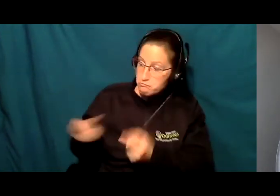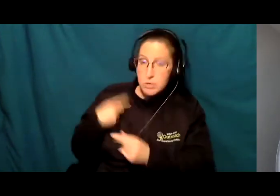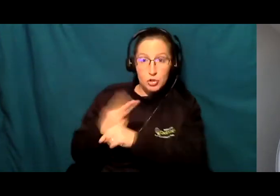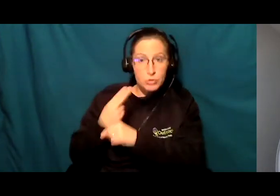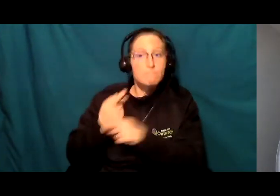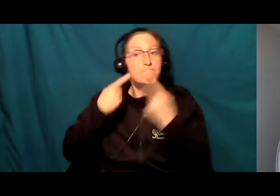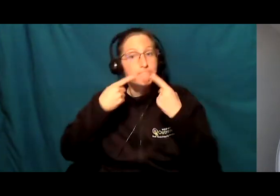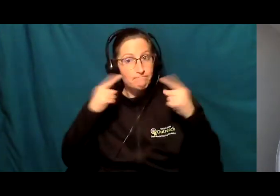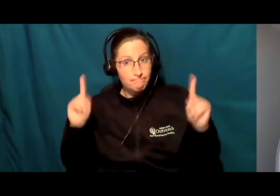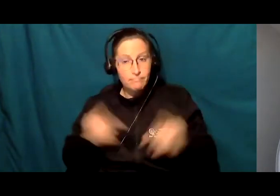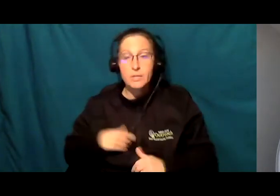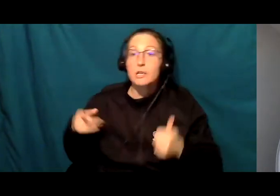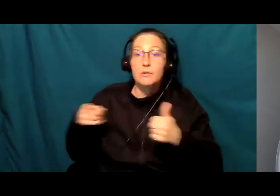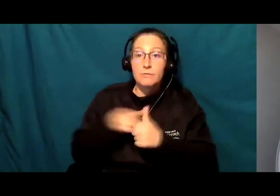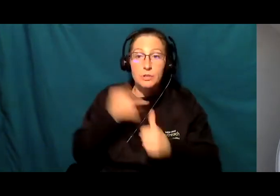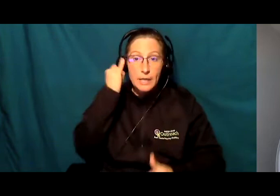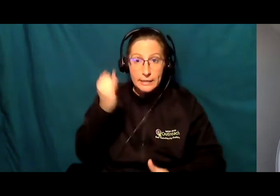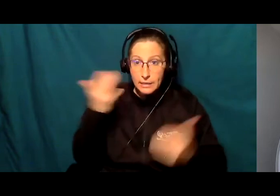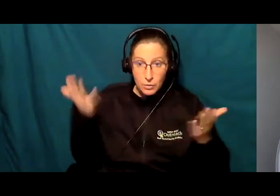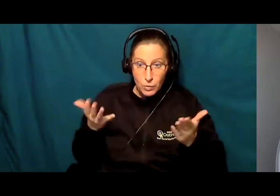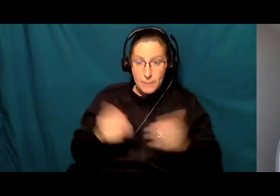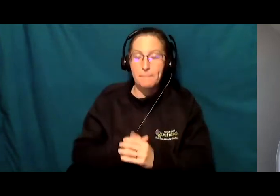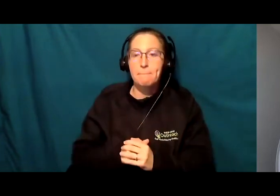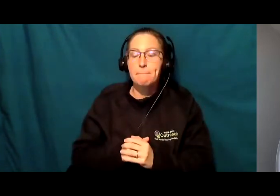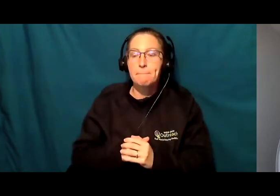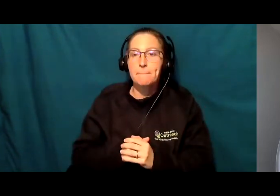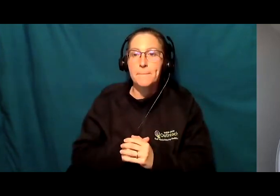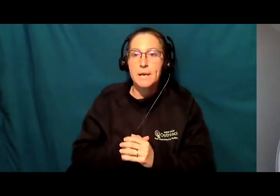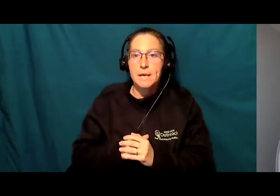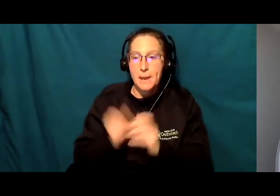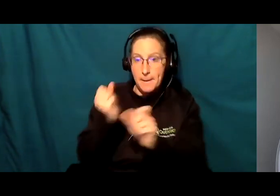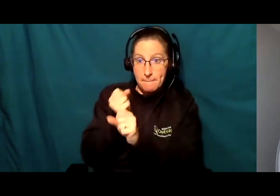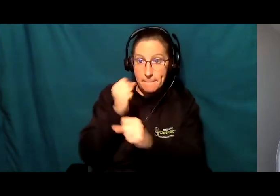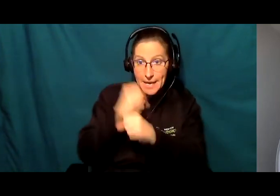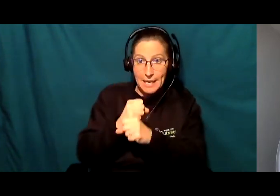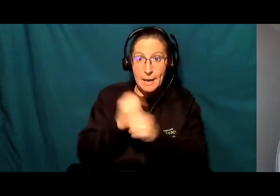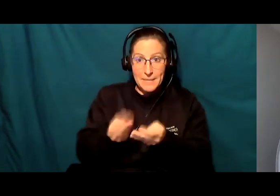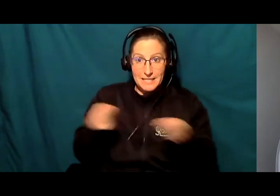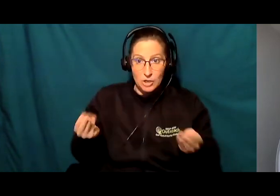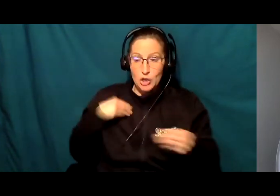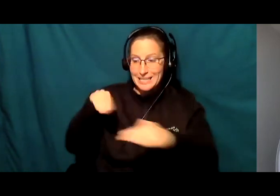And the first one is about creating materials that are accessible, that families can